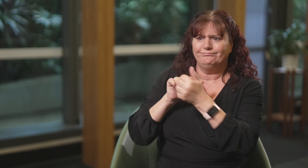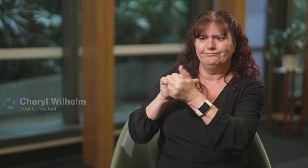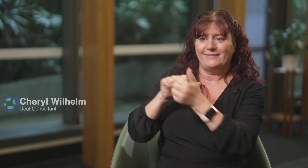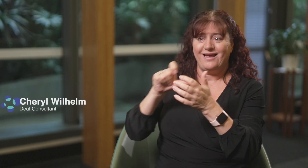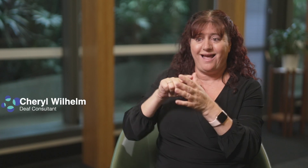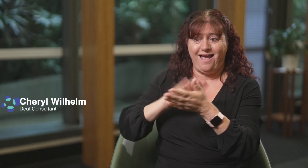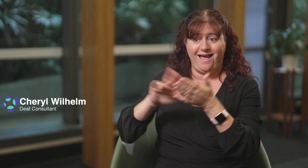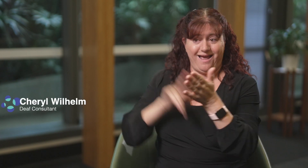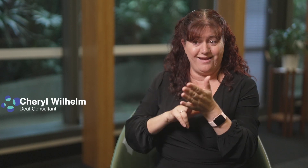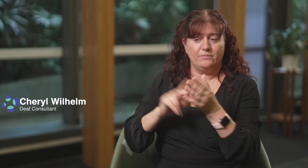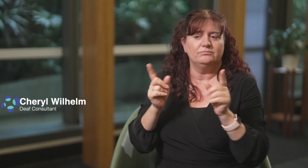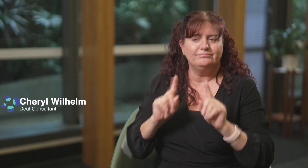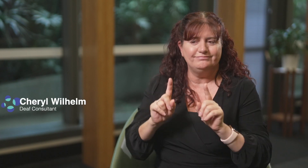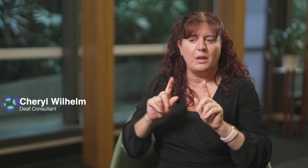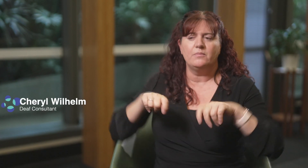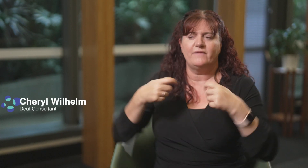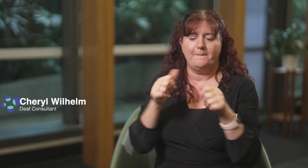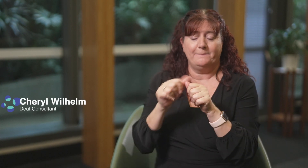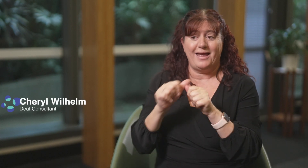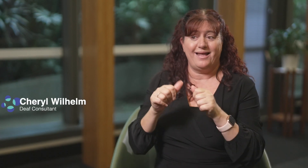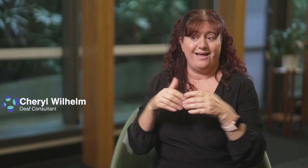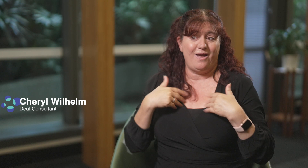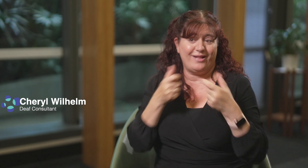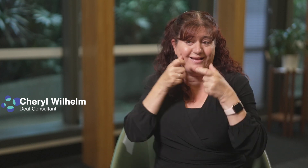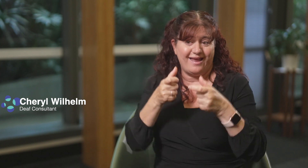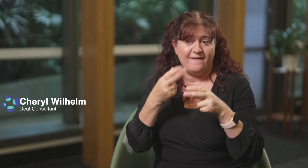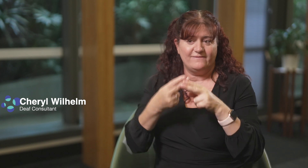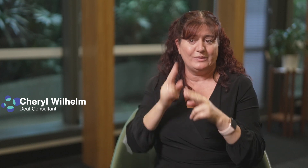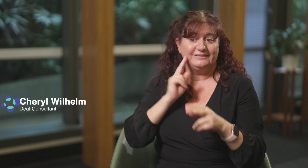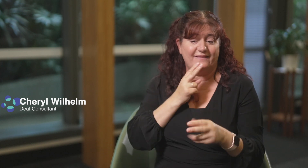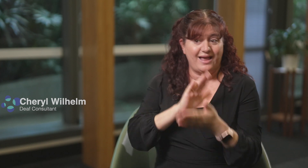[Cheryl] Deaf Connect has partnered with Central Adelaide Local Health Network, CALHN,